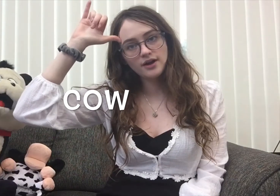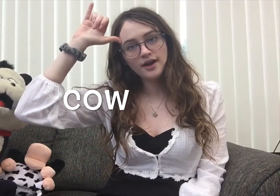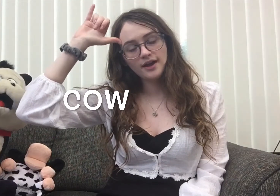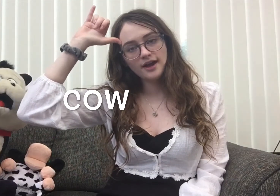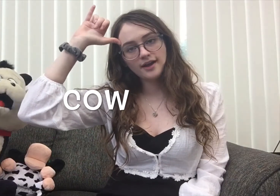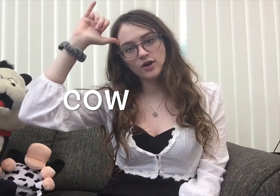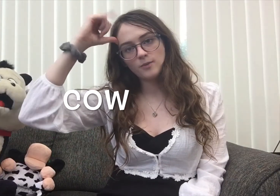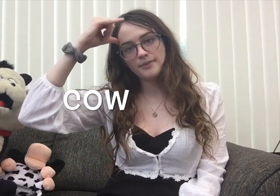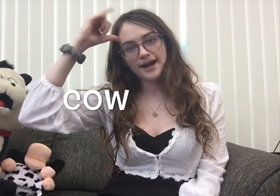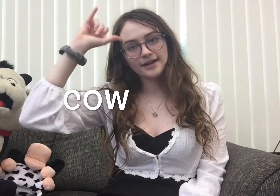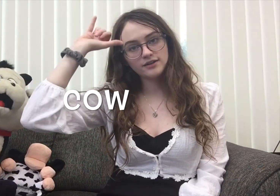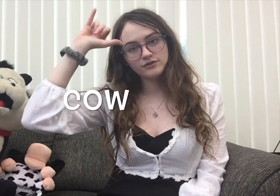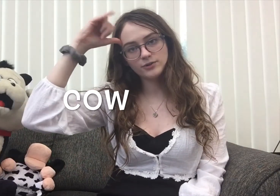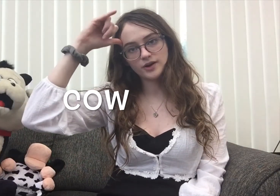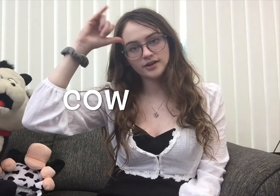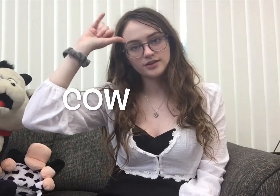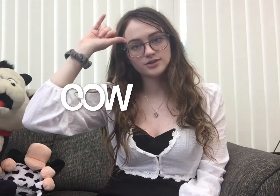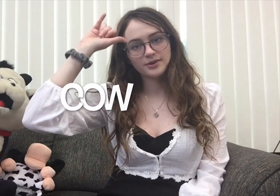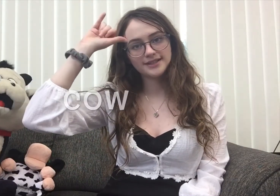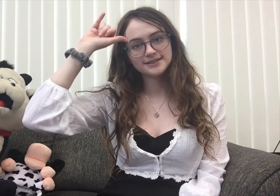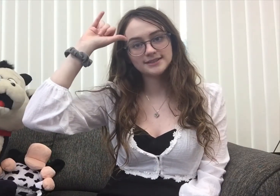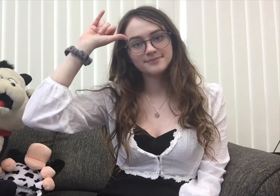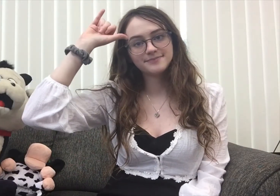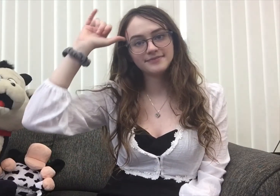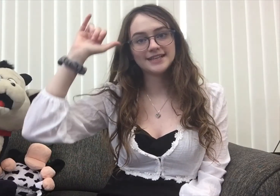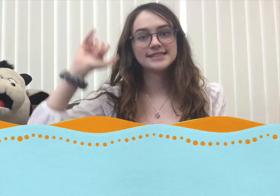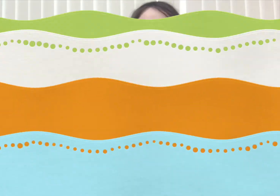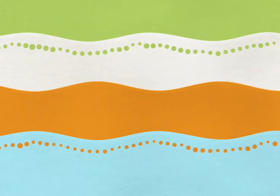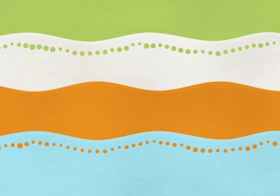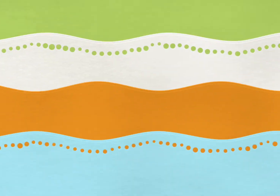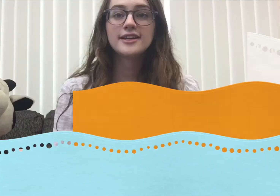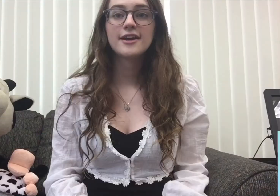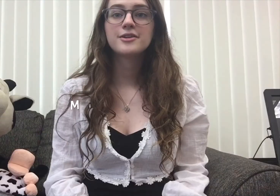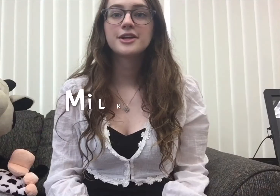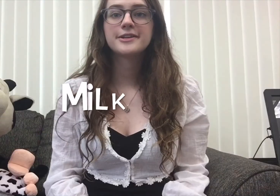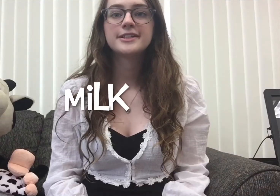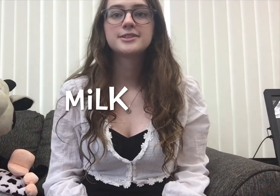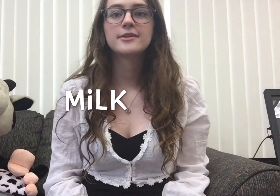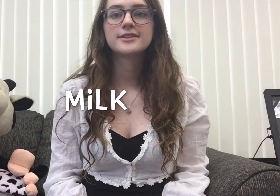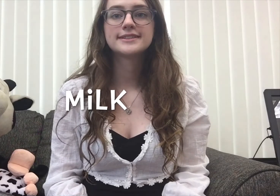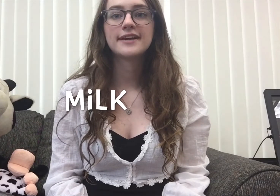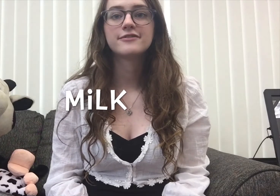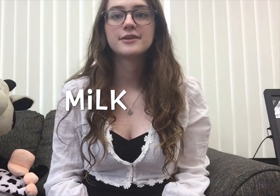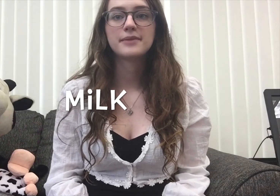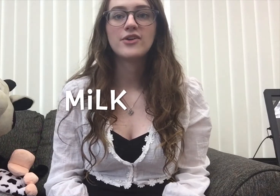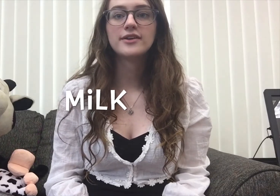and go back and forth twice [twisting hand at thumb] that's cow. Now you're going to need to know the sign for milk.